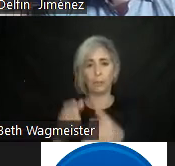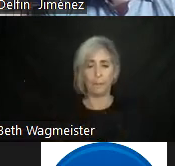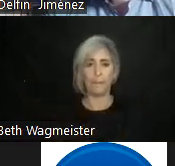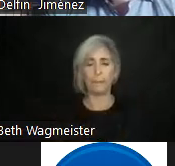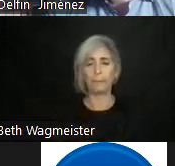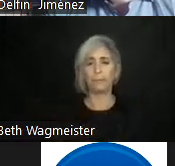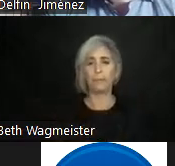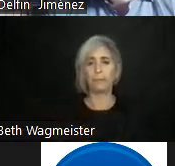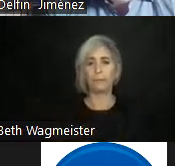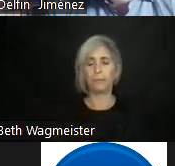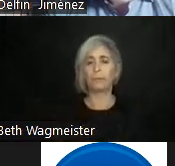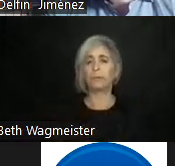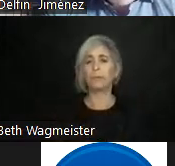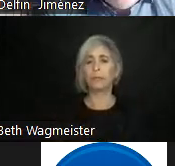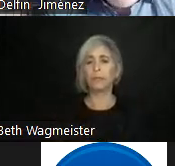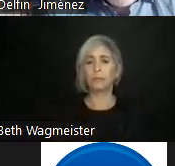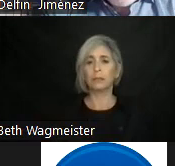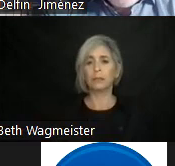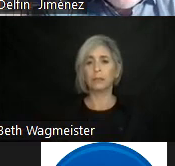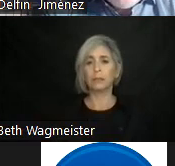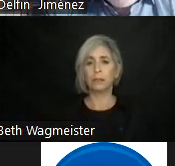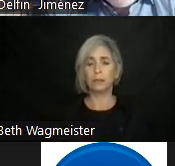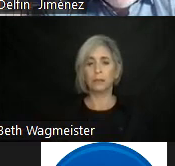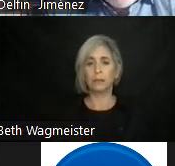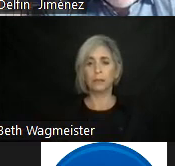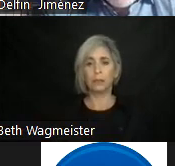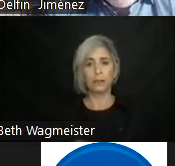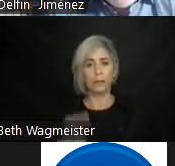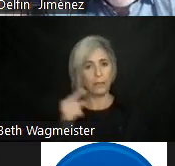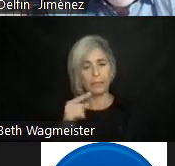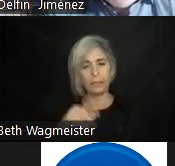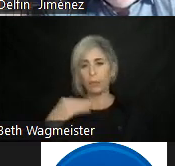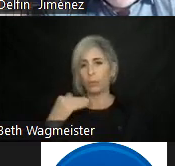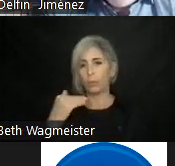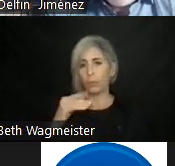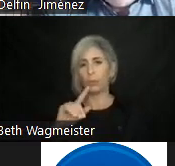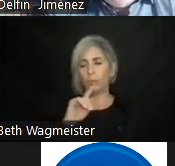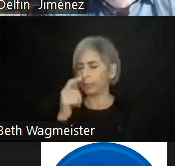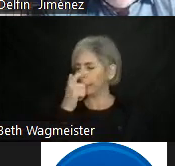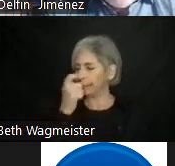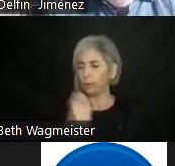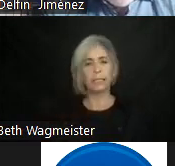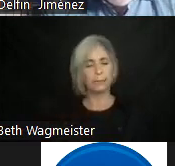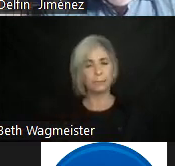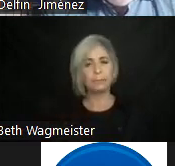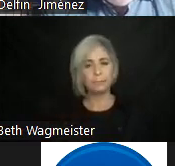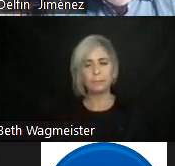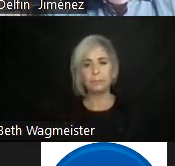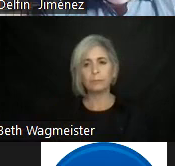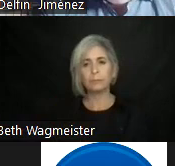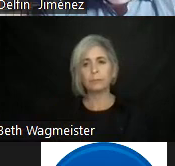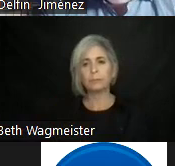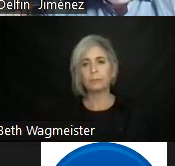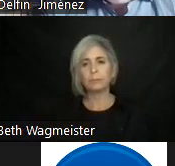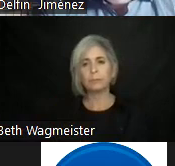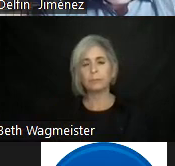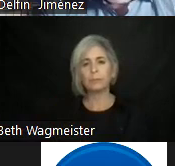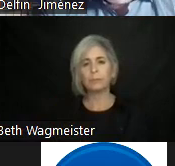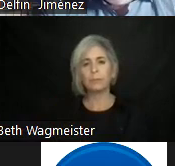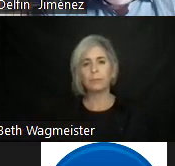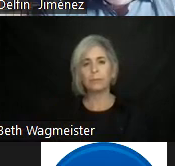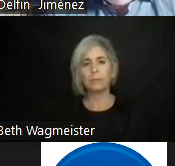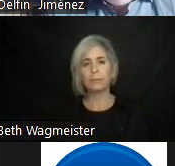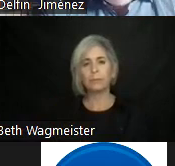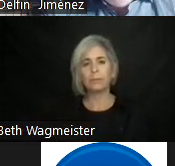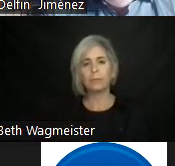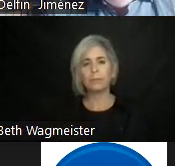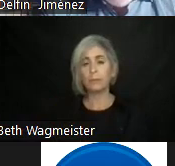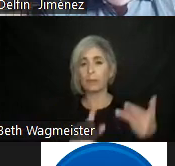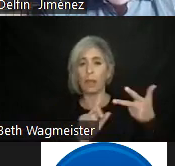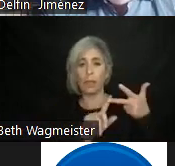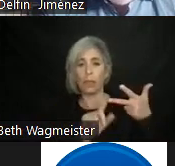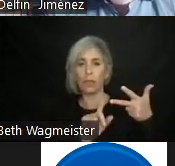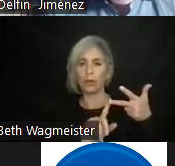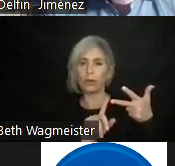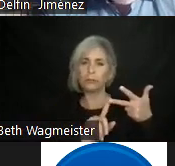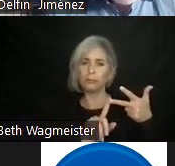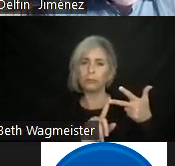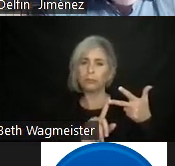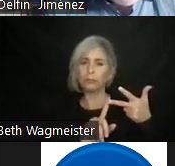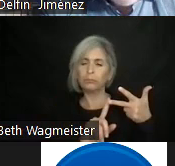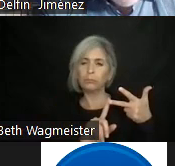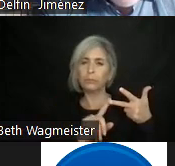This is very innovative. Very interesting. And there is a wholistic point of view